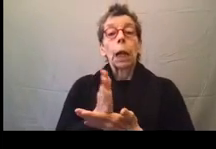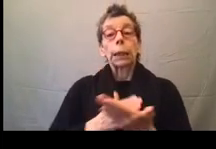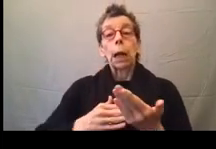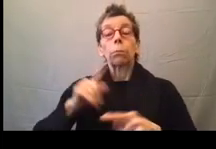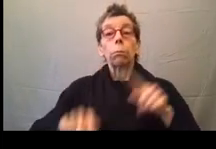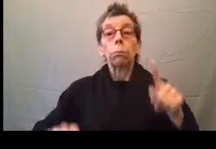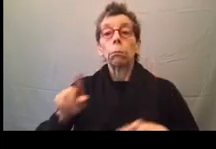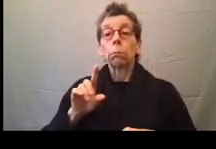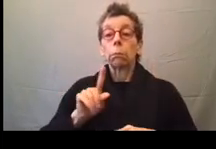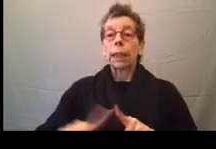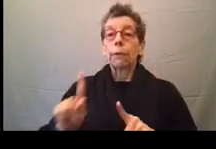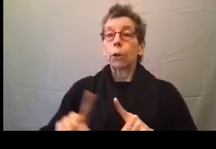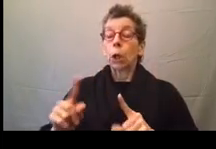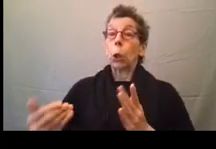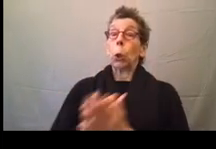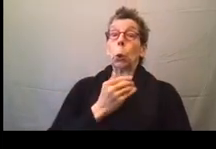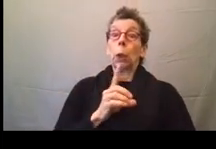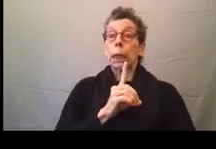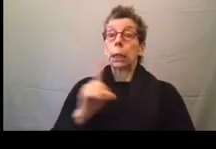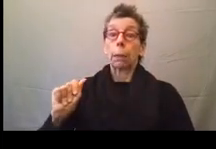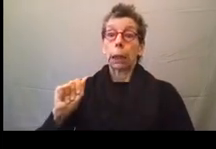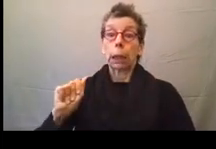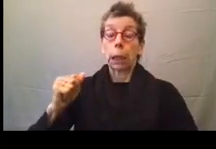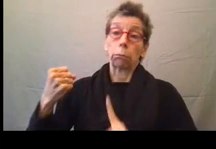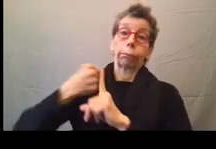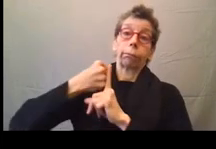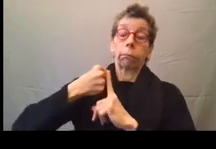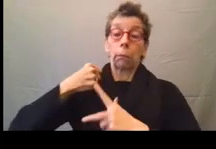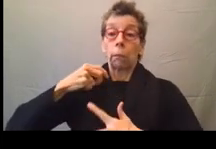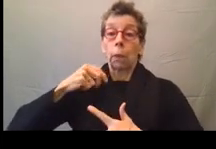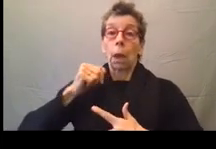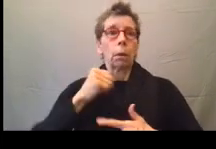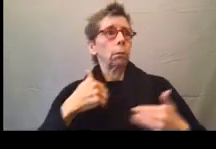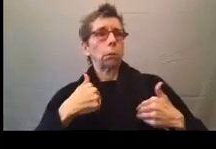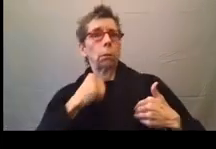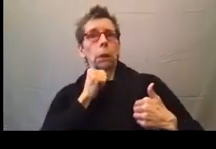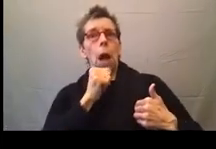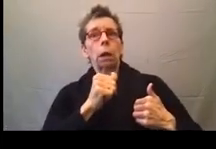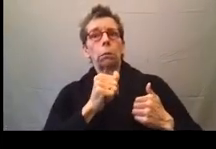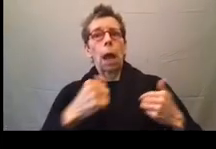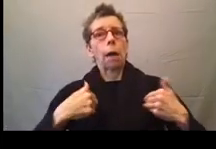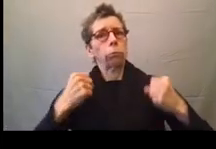in a very new way, and may not identify as disabled or know about the ADA may not know